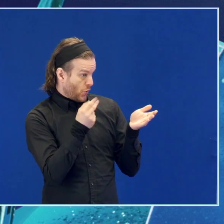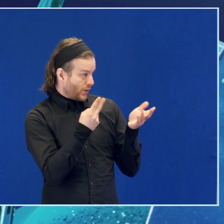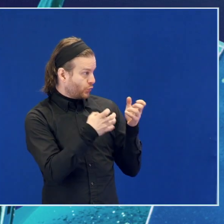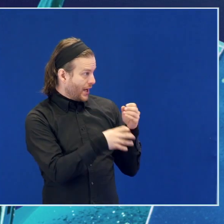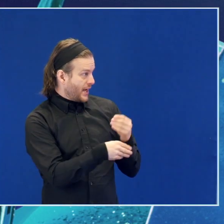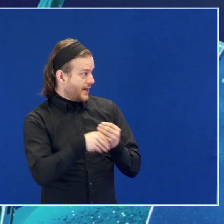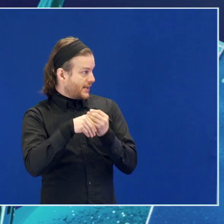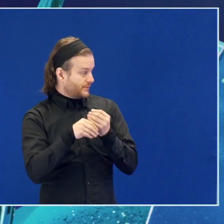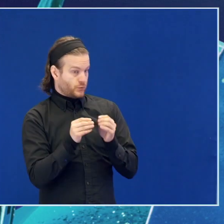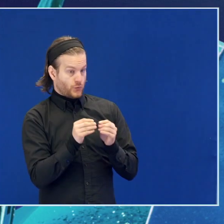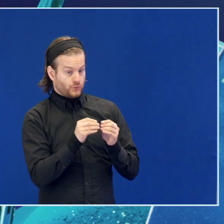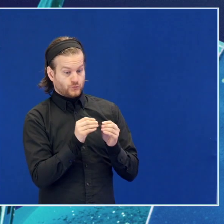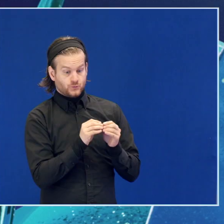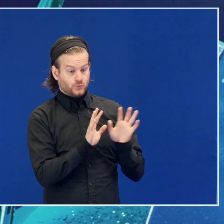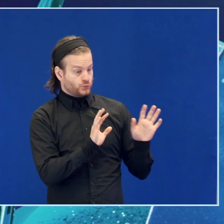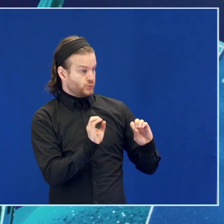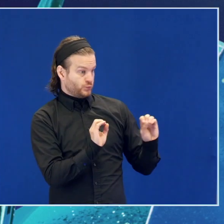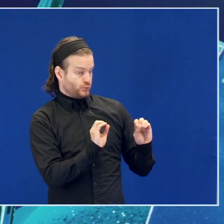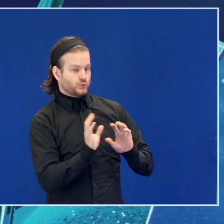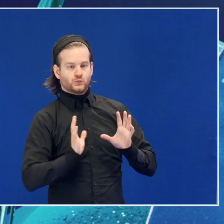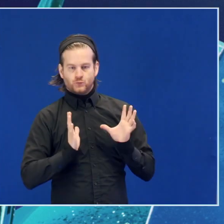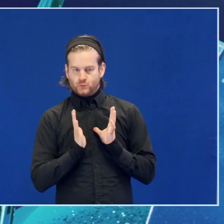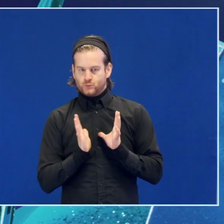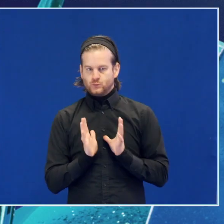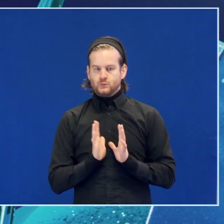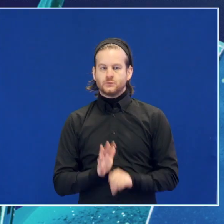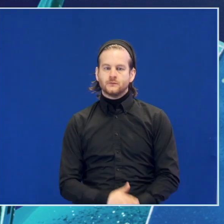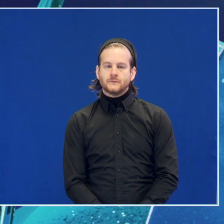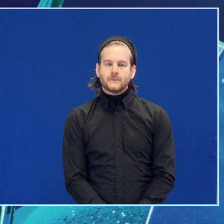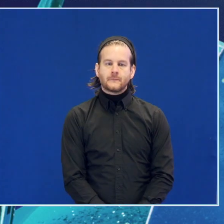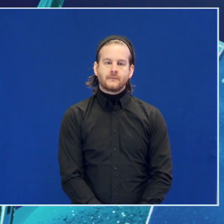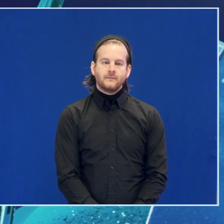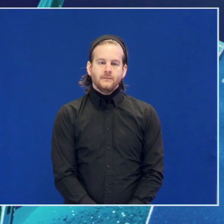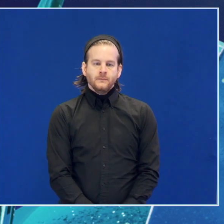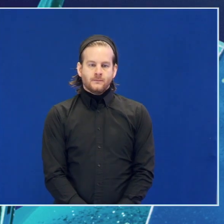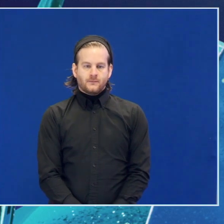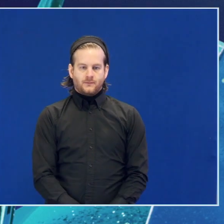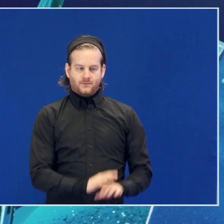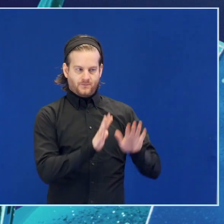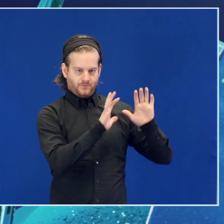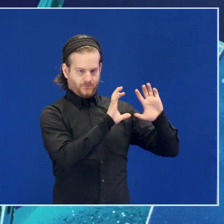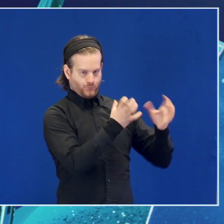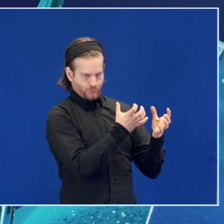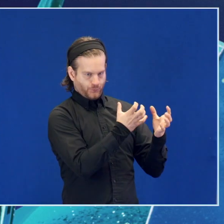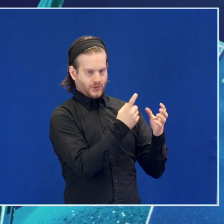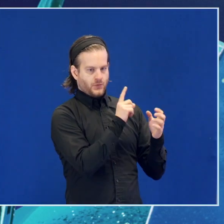So we've covered off on topic one, which is really that neuroinclusion across your company. It's your people.